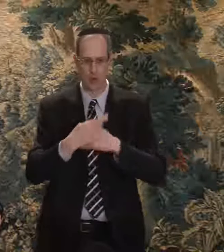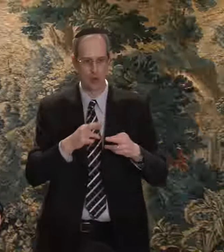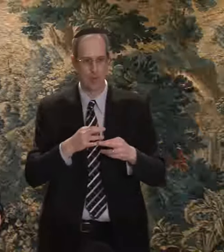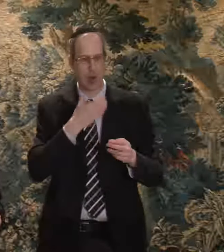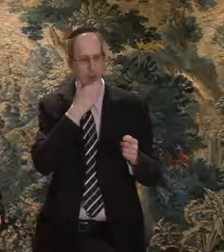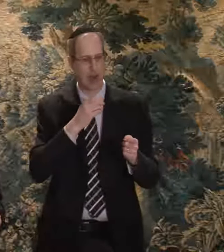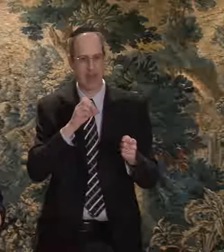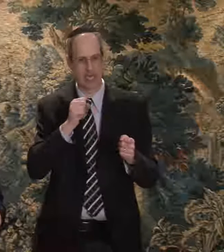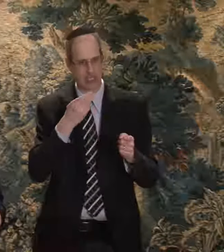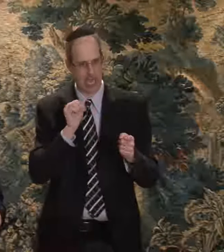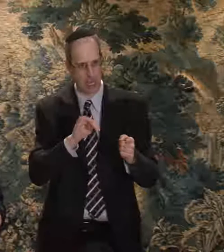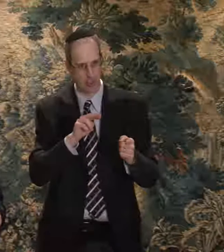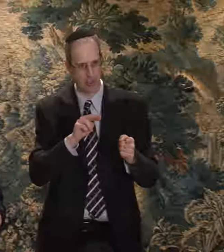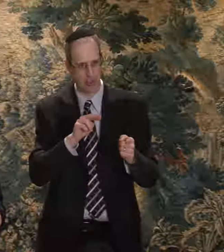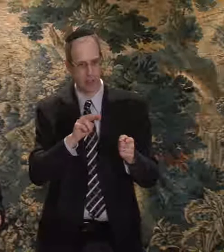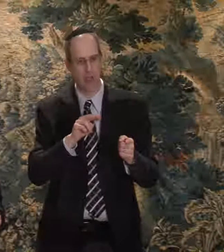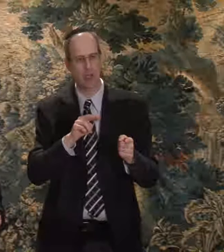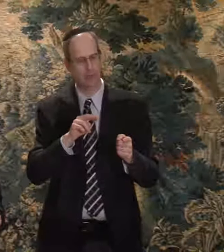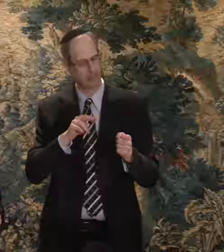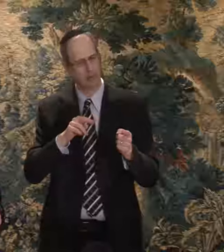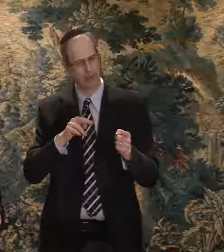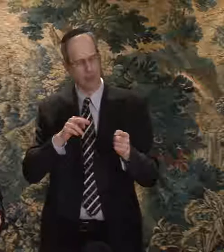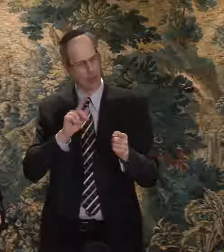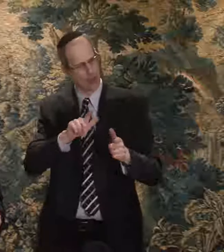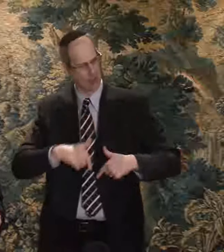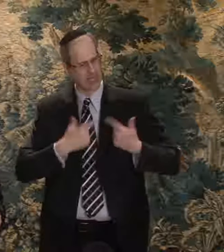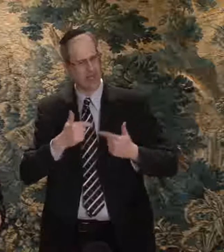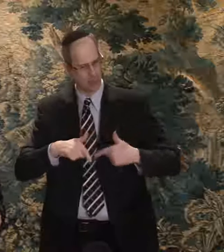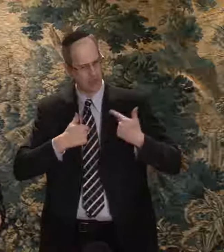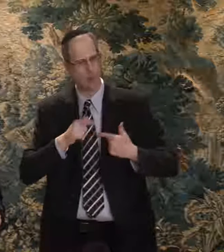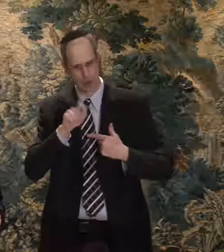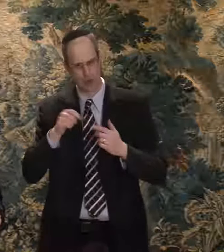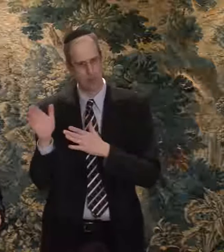you're gonna make it you're gonna make it you should prepare that speech and